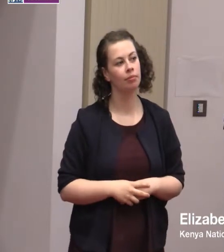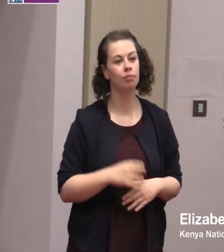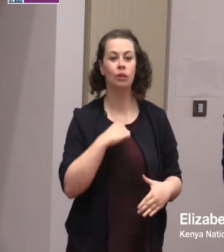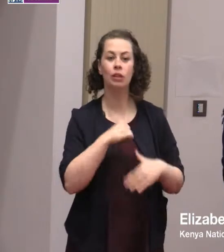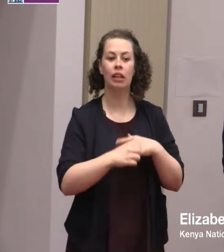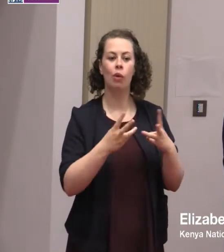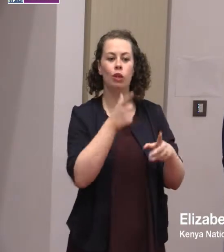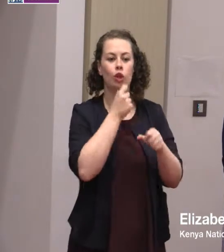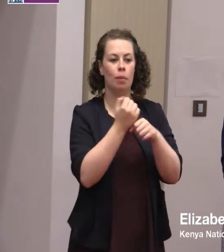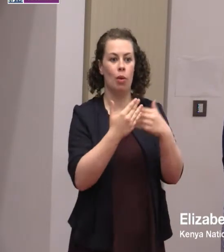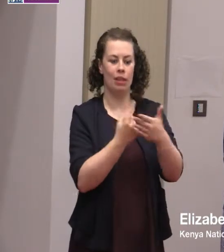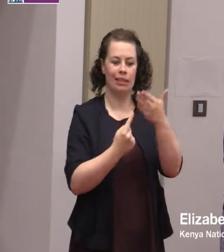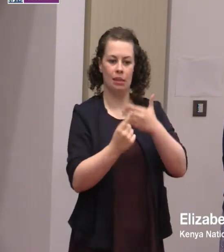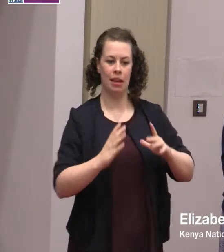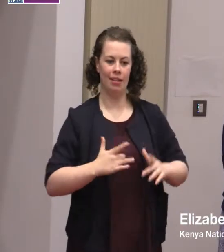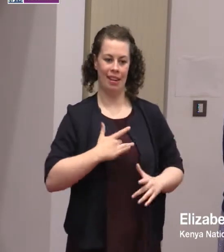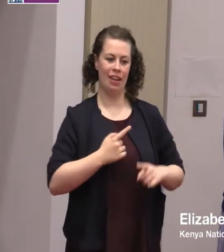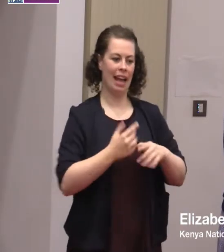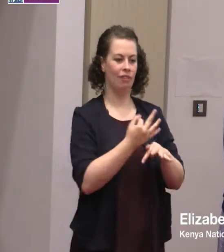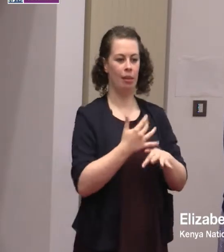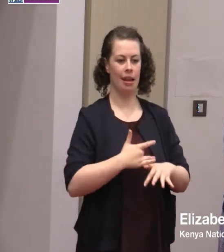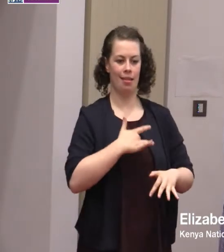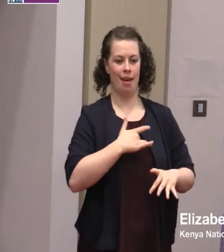independent living and family life.